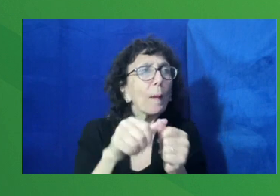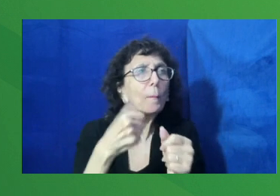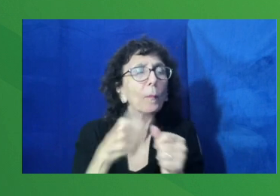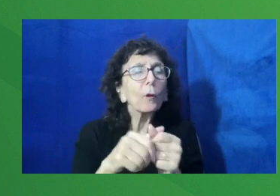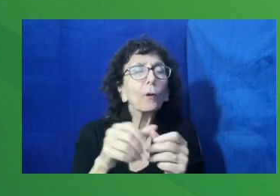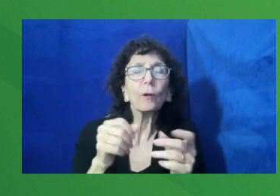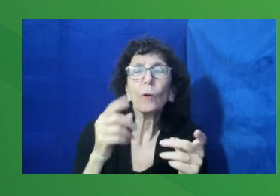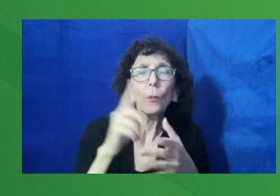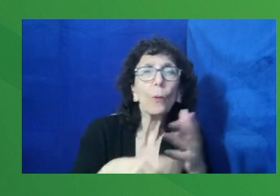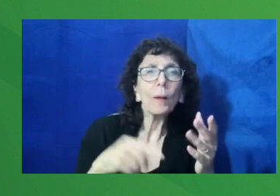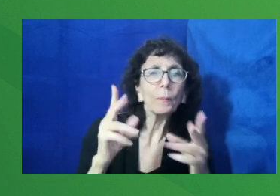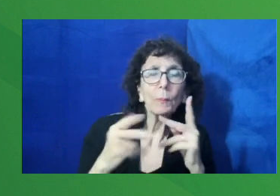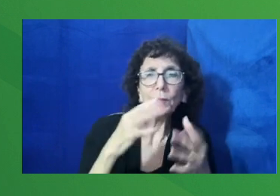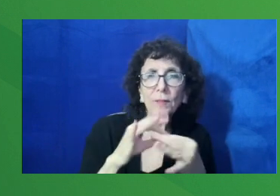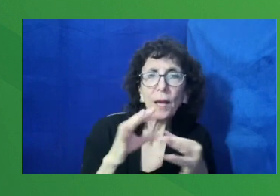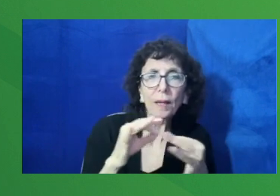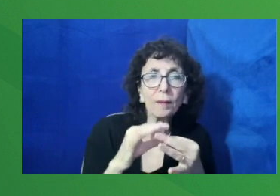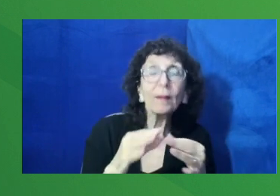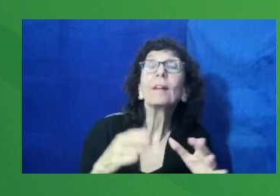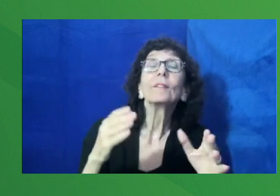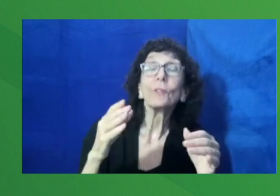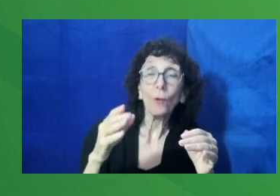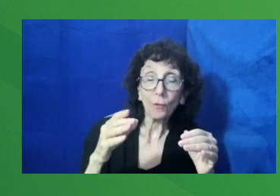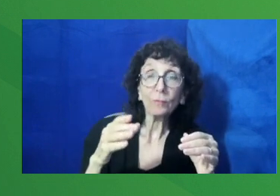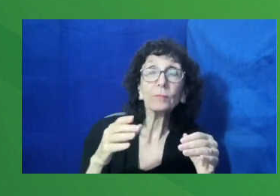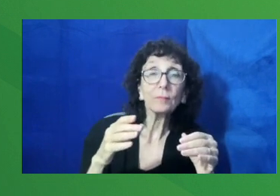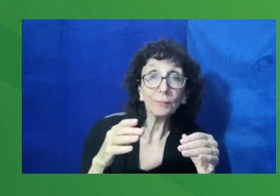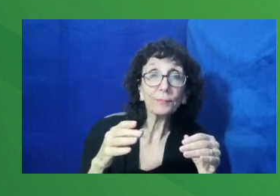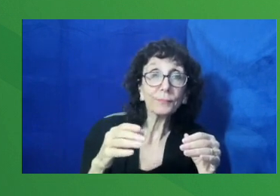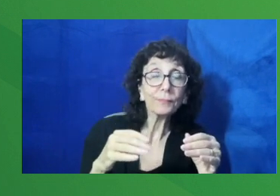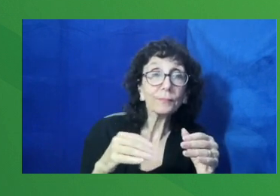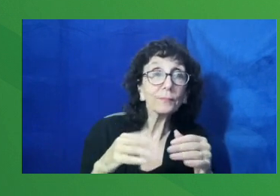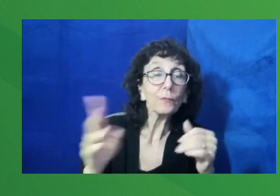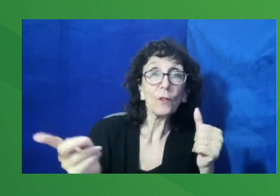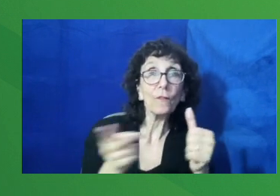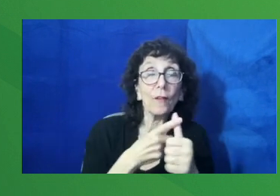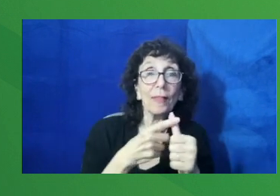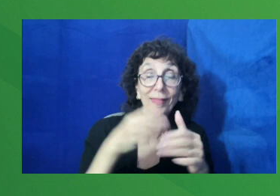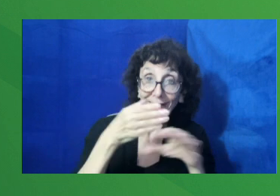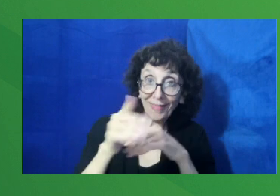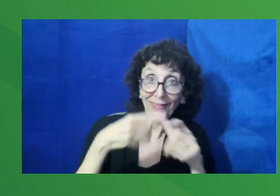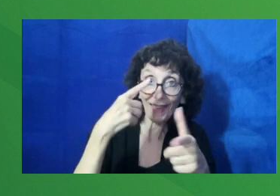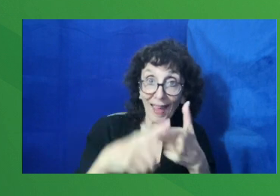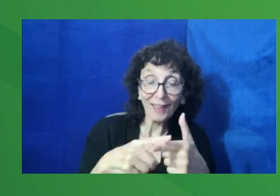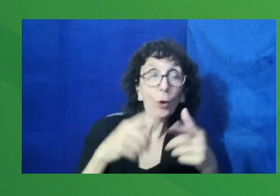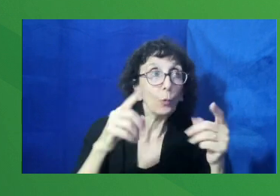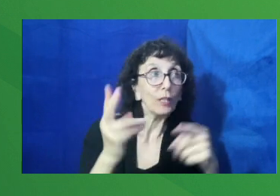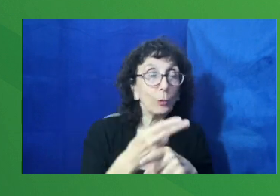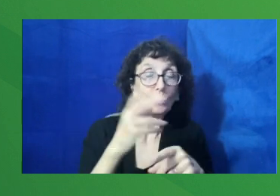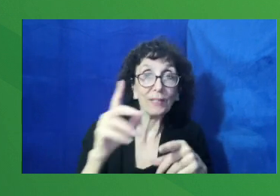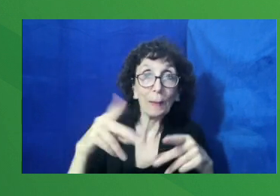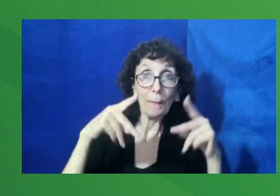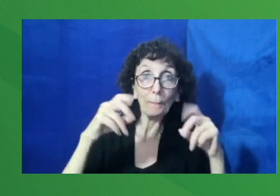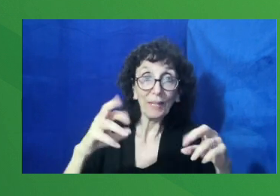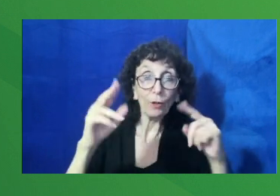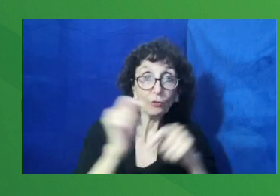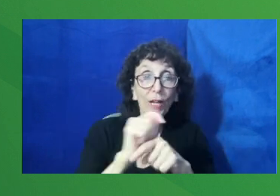was said to them. After we initiated the PEER method training, we had a 75 to 200% increase.